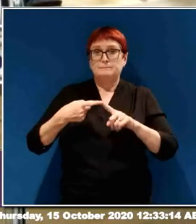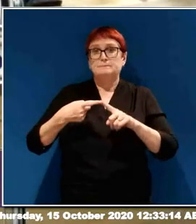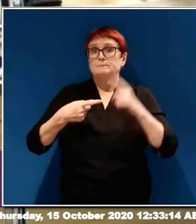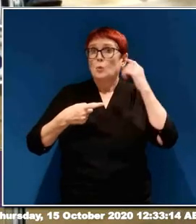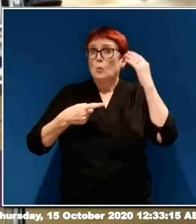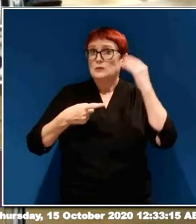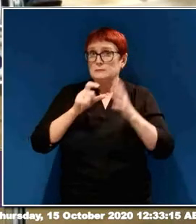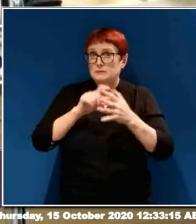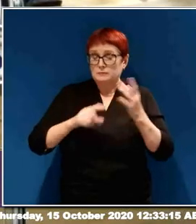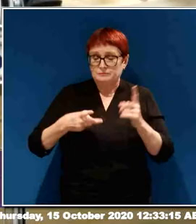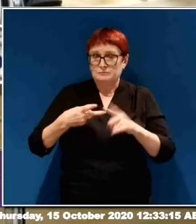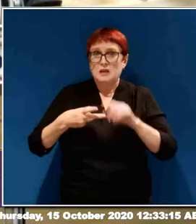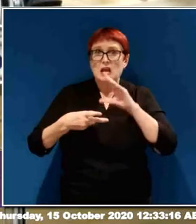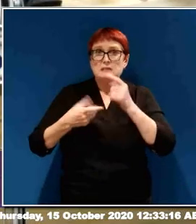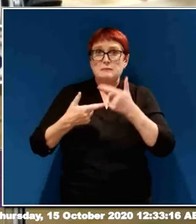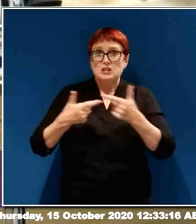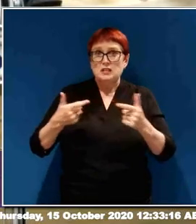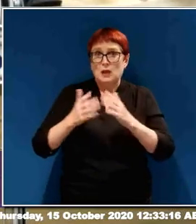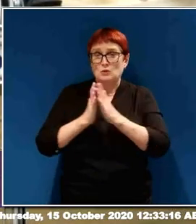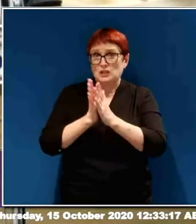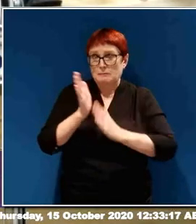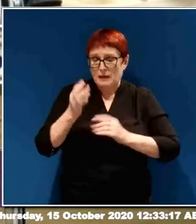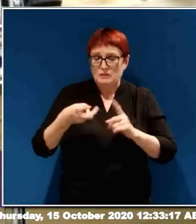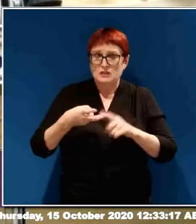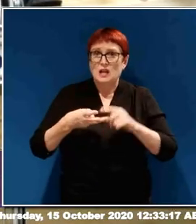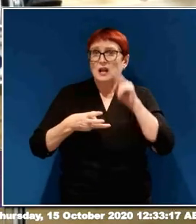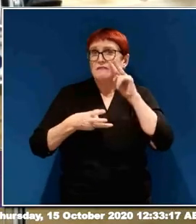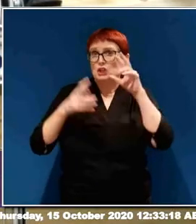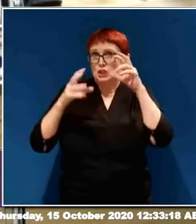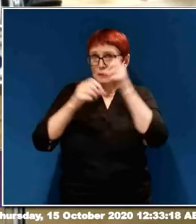impairment, physical impairment and hearing impairment.